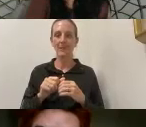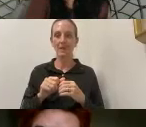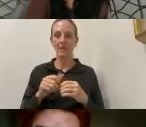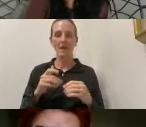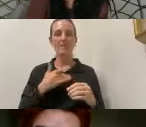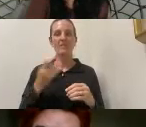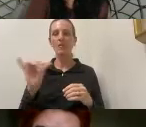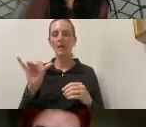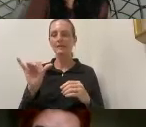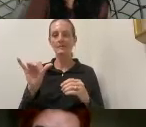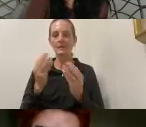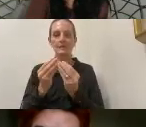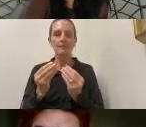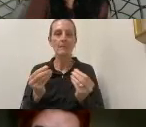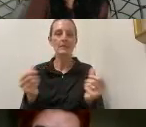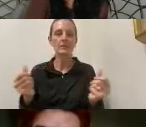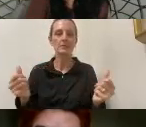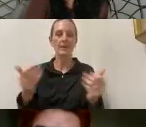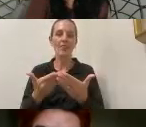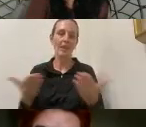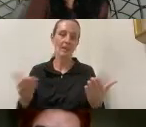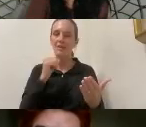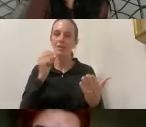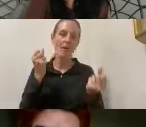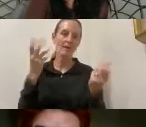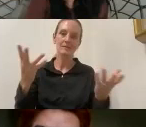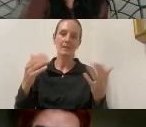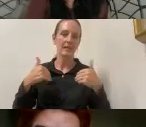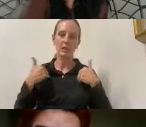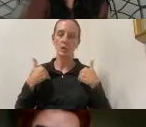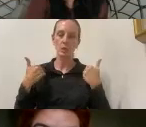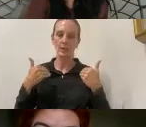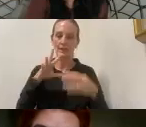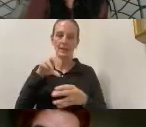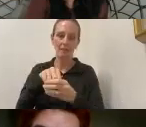Or I mean there’s not as many of our youth getting involved anymore.